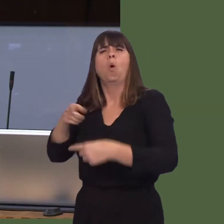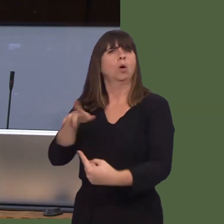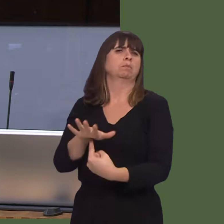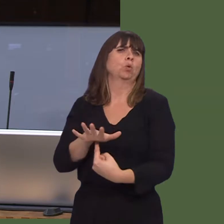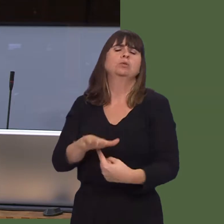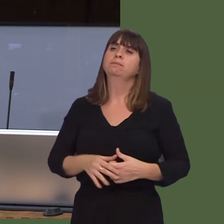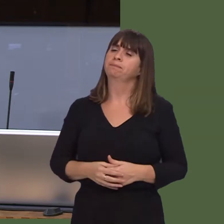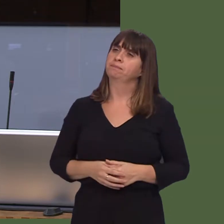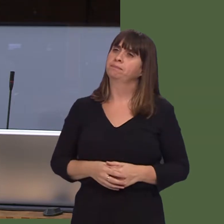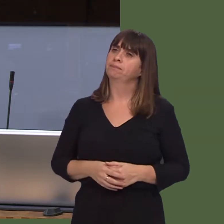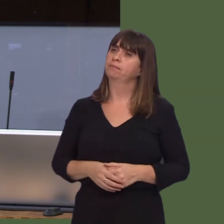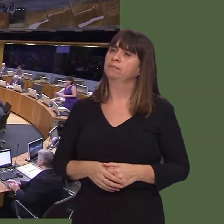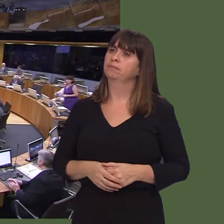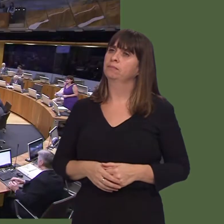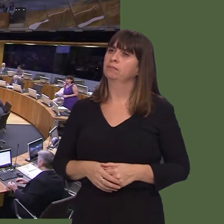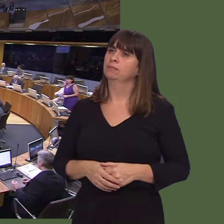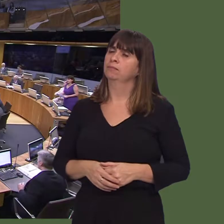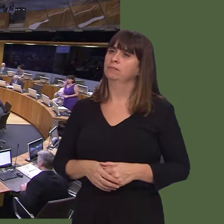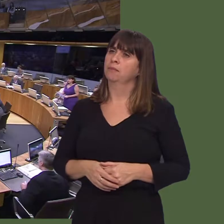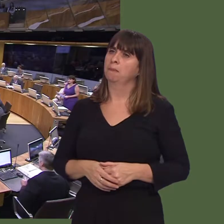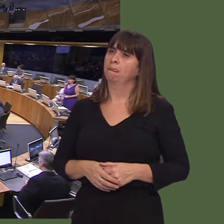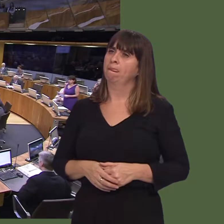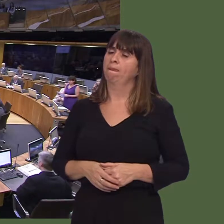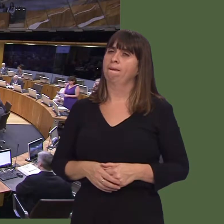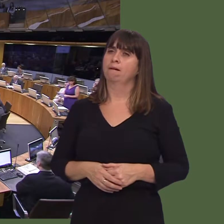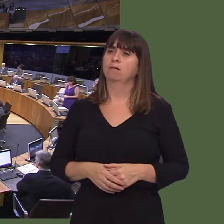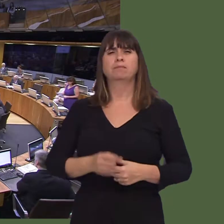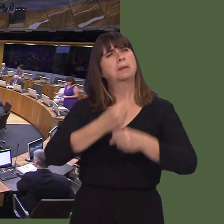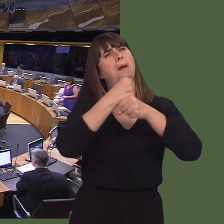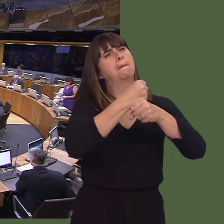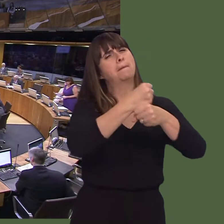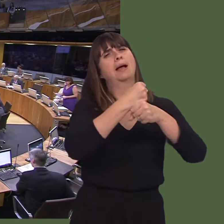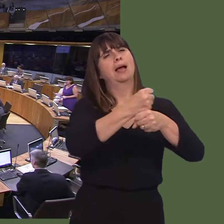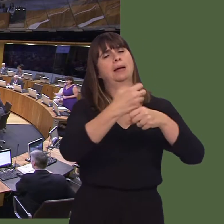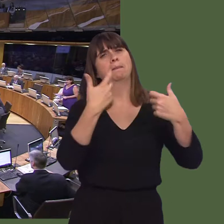Leanne Wood AM: The leader of the campaign to save the Welsh living grant is a Labour